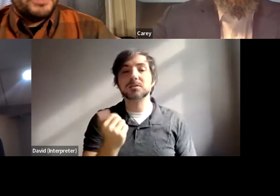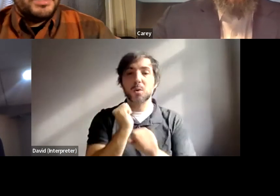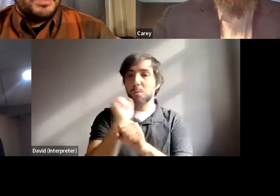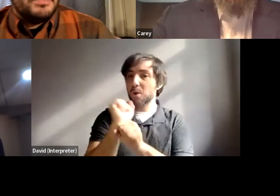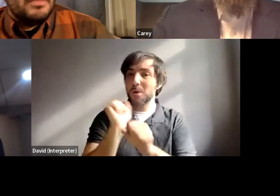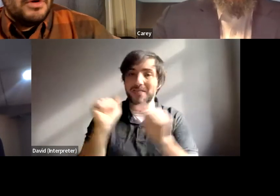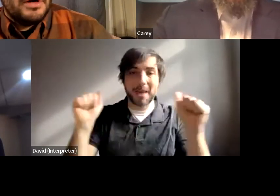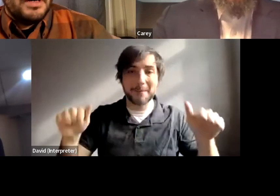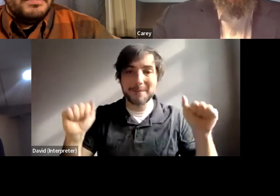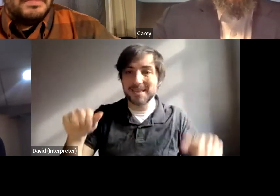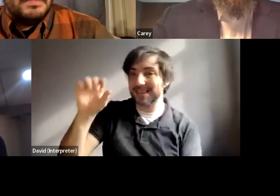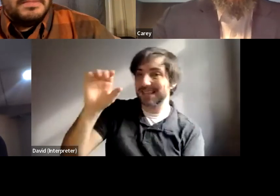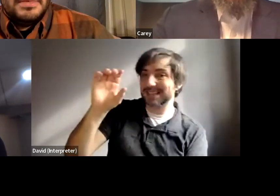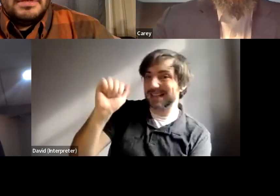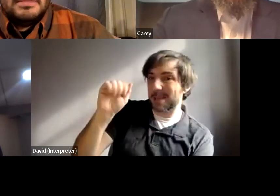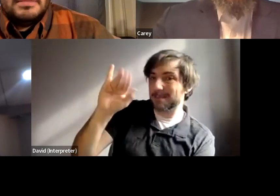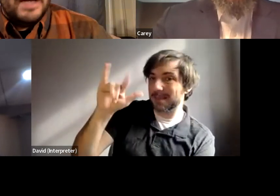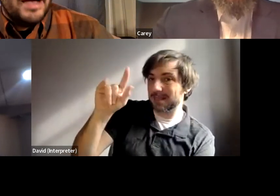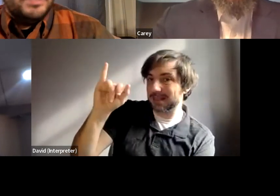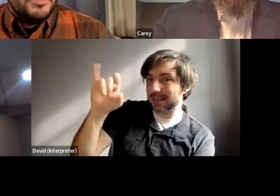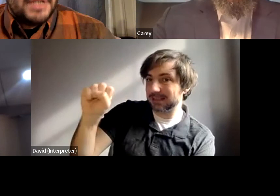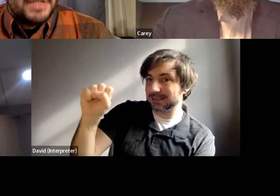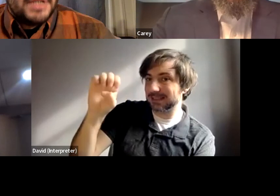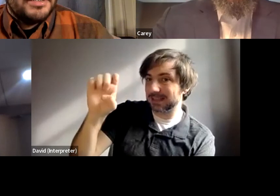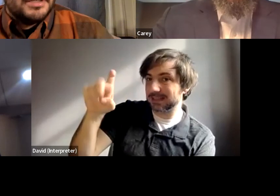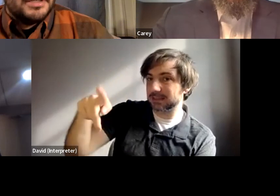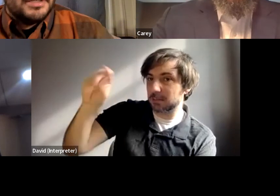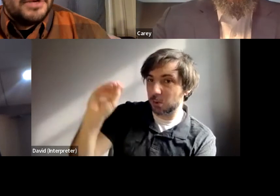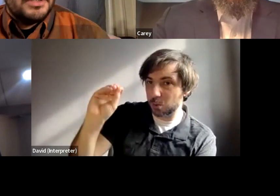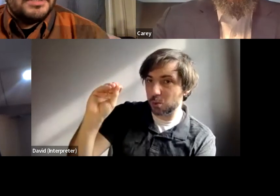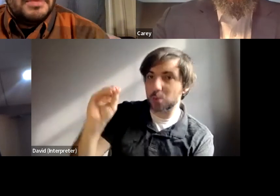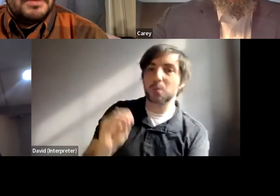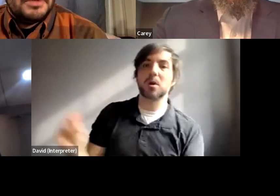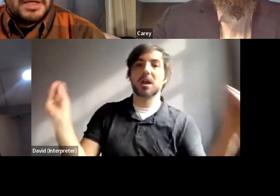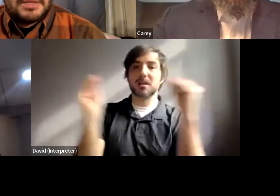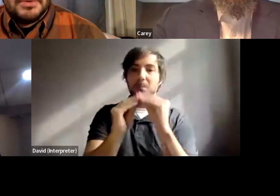ing to get more blind hockey demo s out there to share with as many people as possible